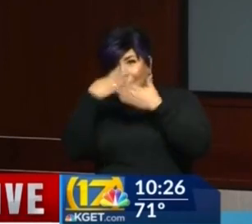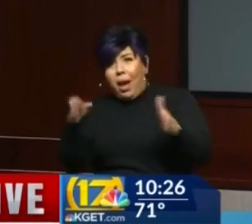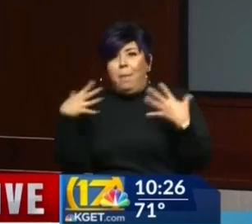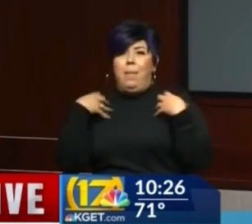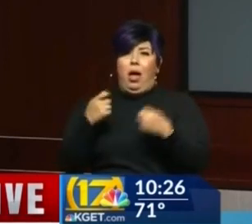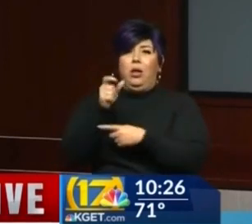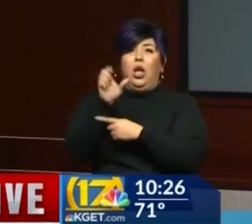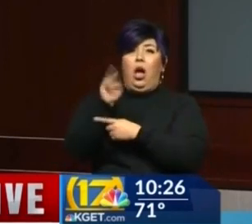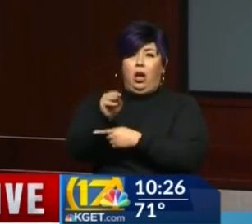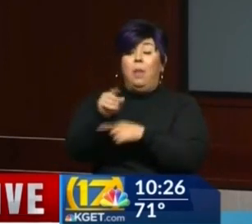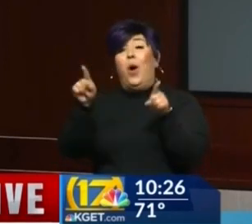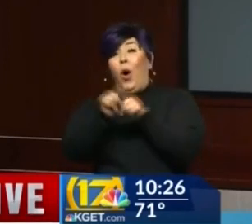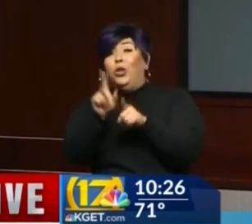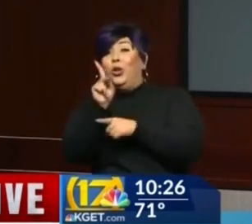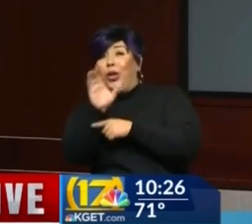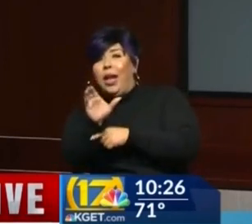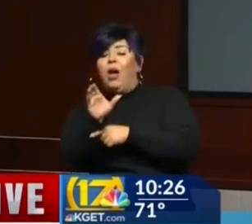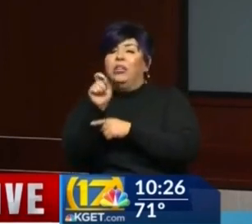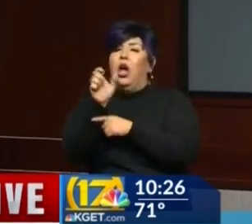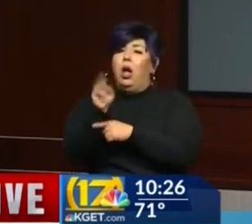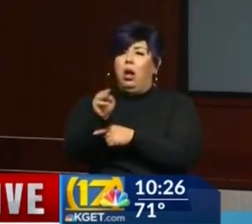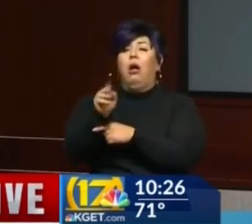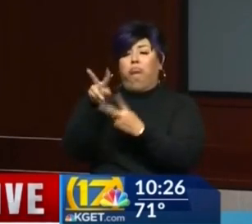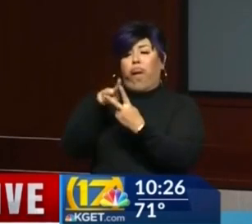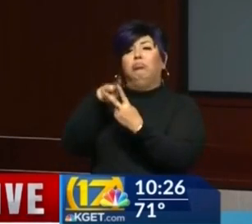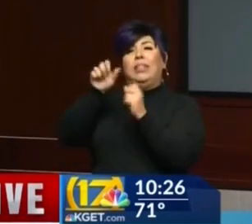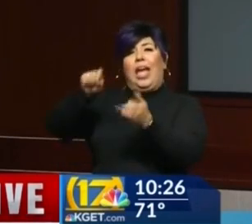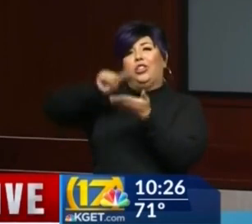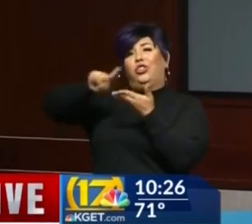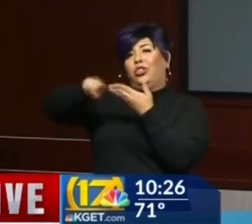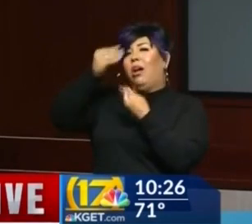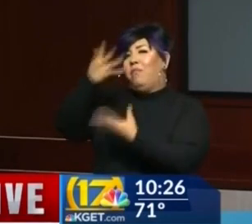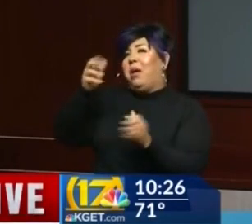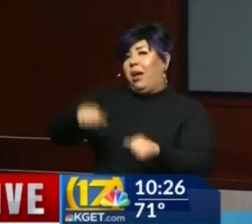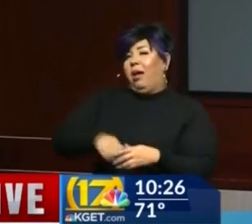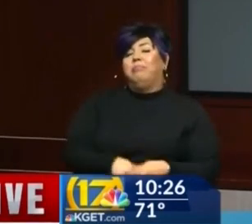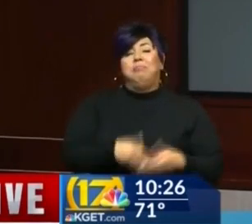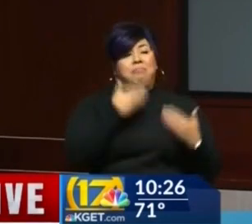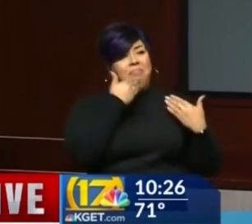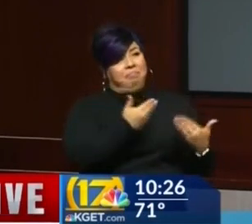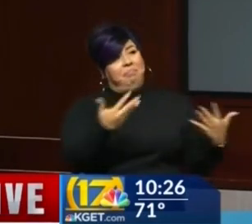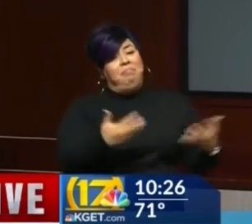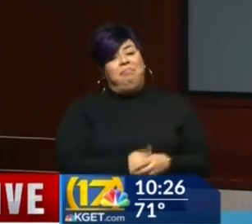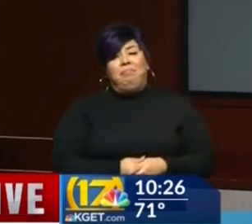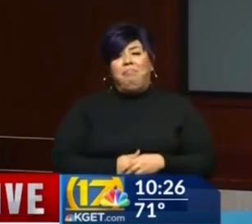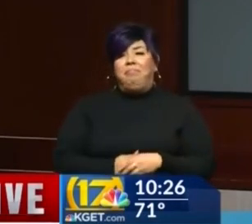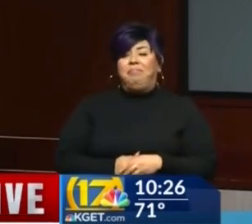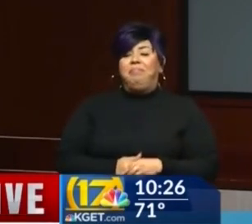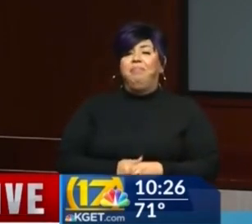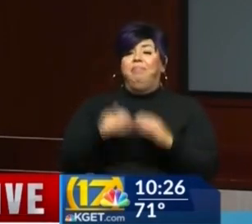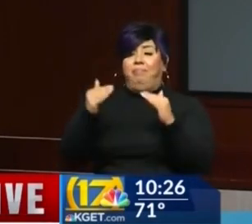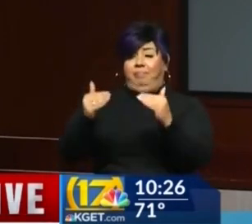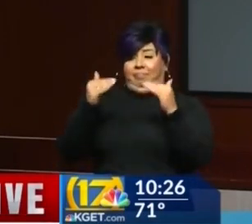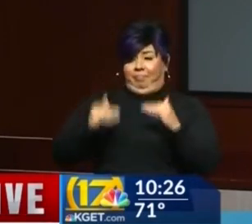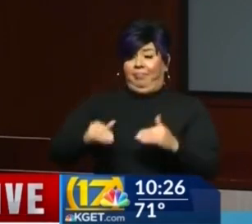AVAILABLE WE HAVE THIS INFORMATION AVAILABLE ON OUR WEBSITE AT CURRENT PUBLIC HEALTH.com AND THE PUBLIC HAS